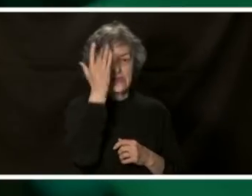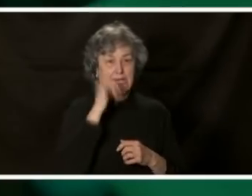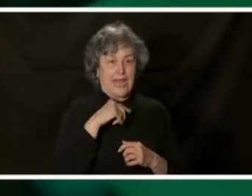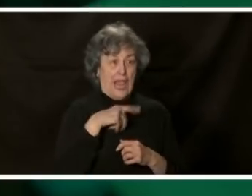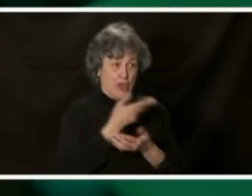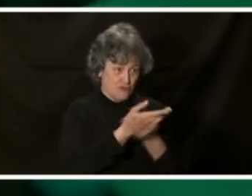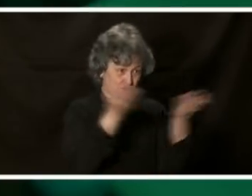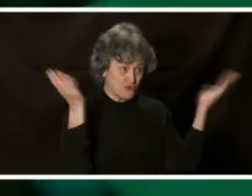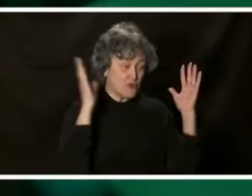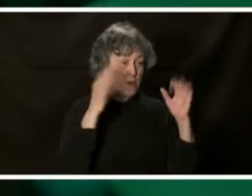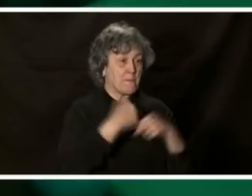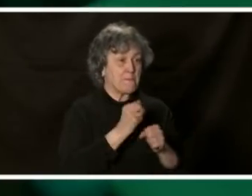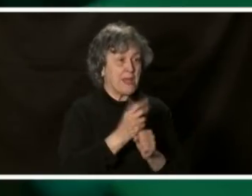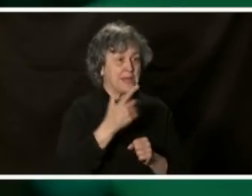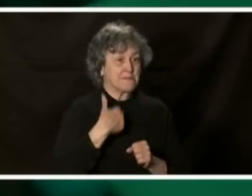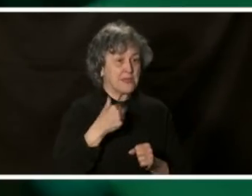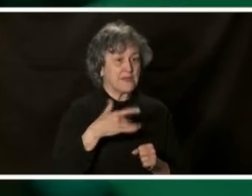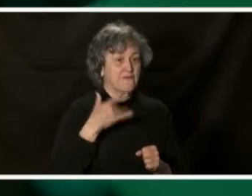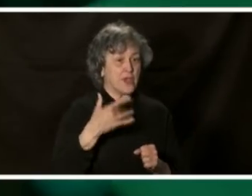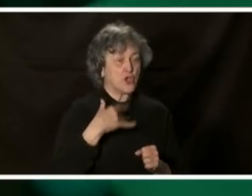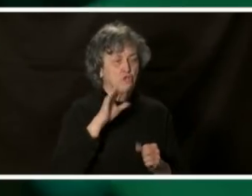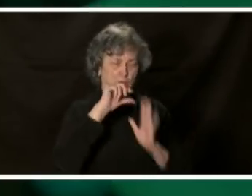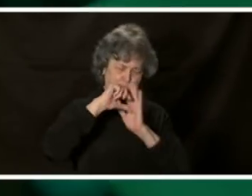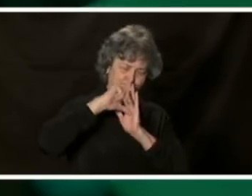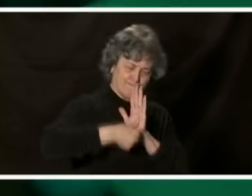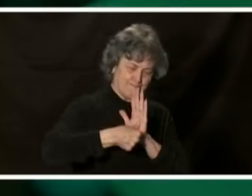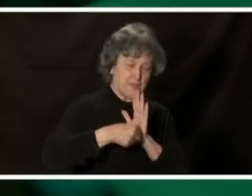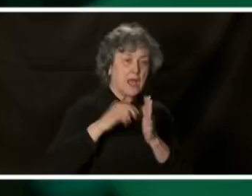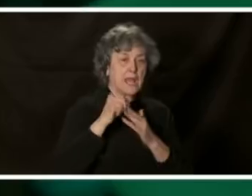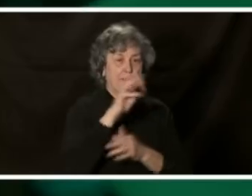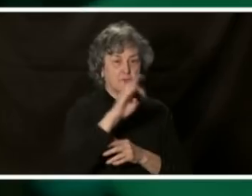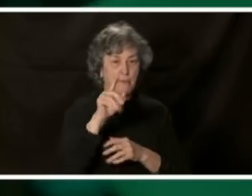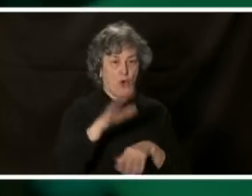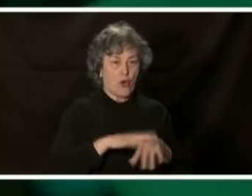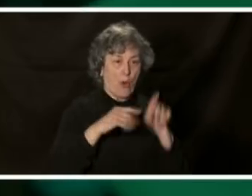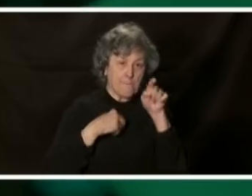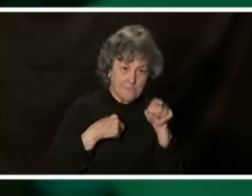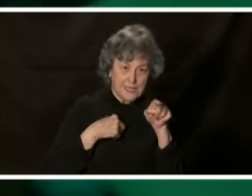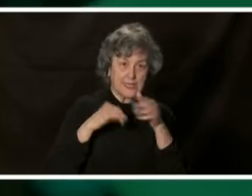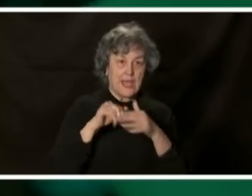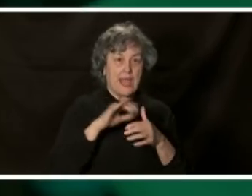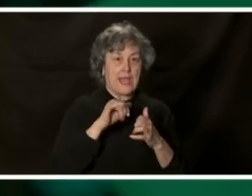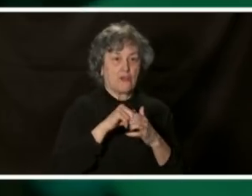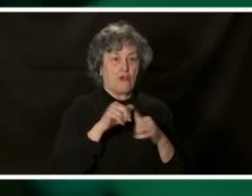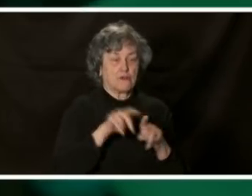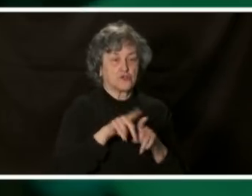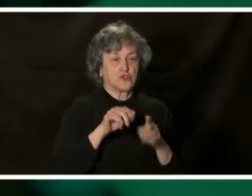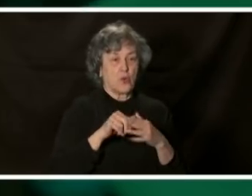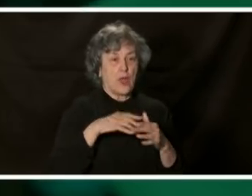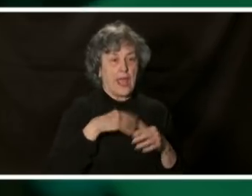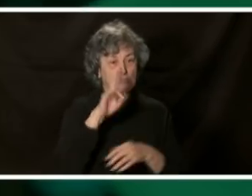PLEASE KNOW THAT YOU HAVE LEFT AN INDELIBLE MARK ON ME, AND EMBODY THE VERY DEFINITION OF A BEING A UAB BLAZER.